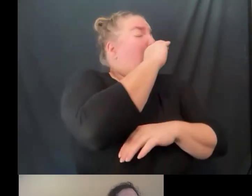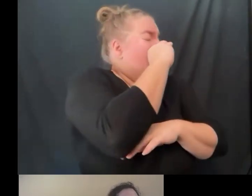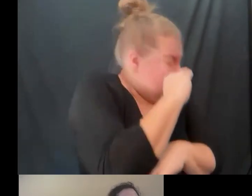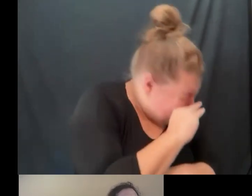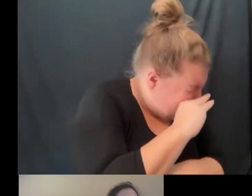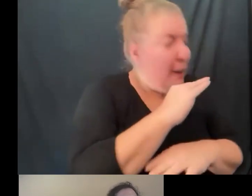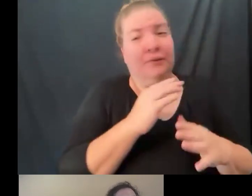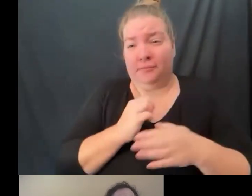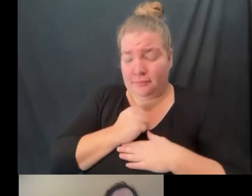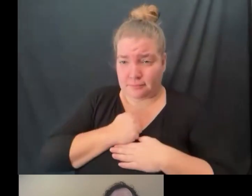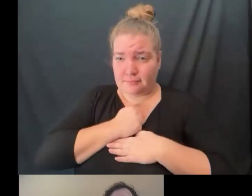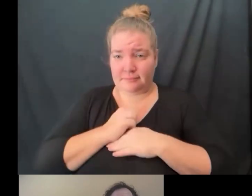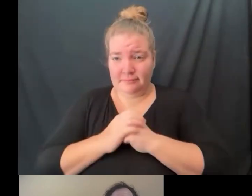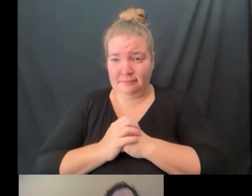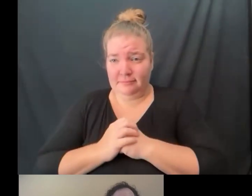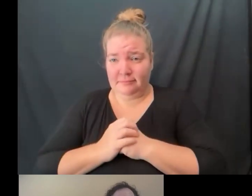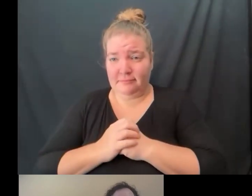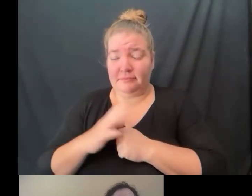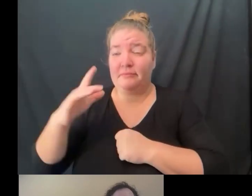Given that these digital docs are being published